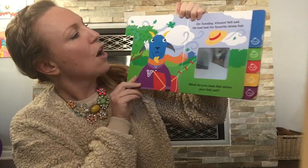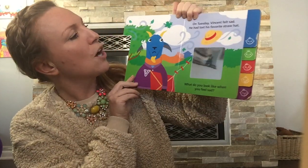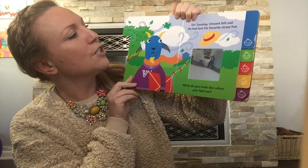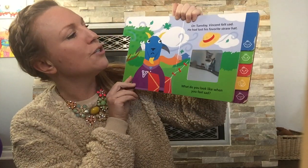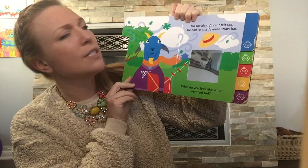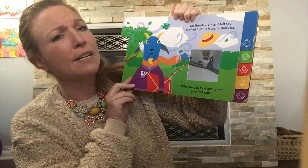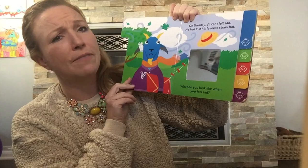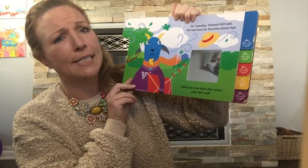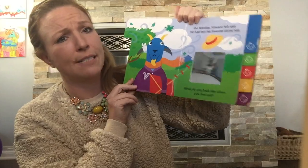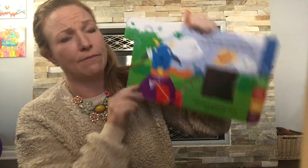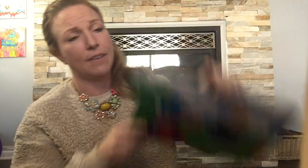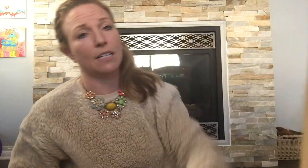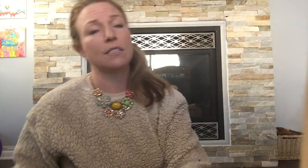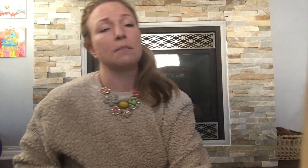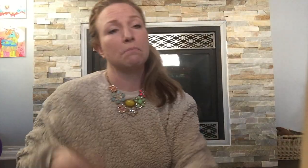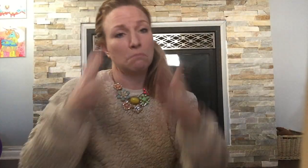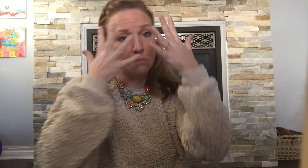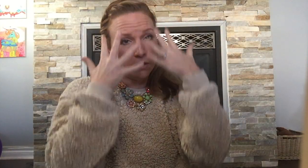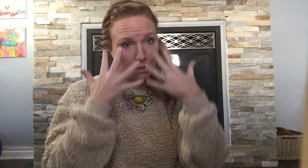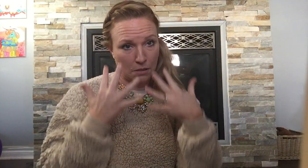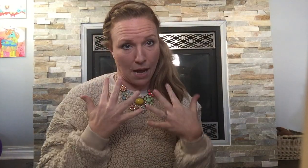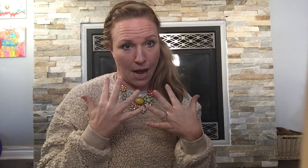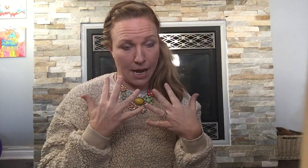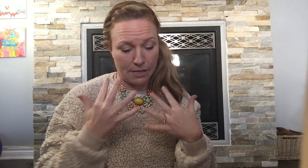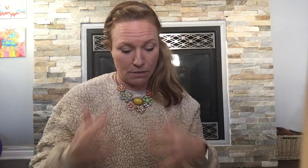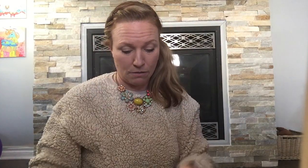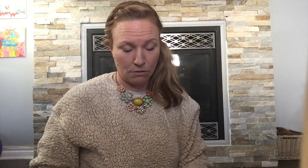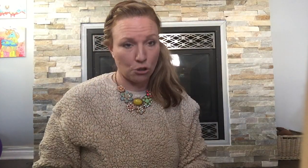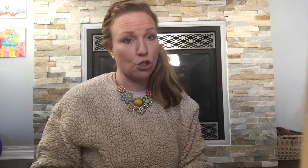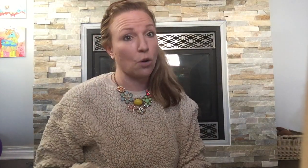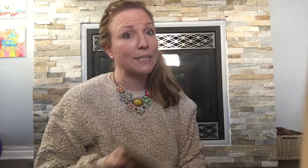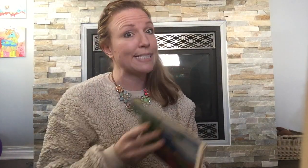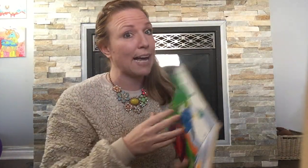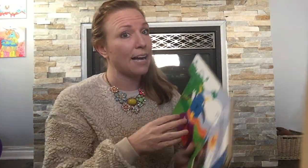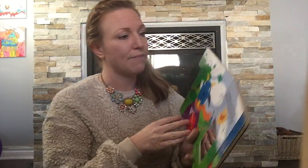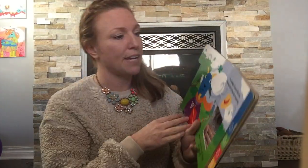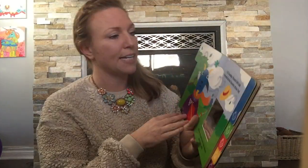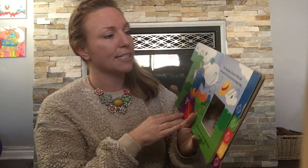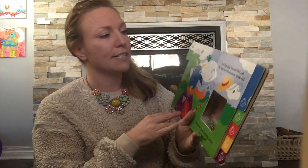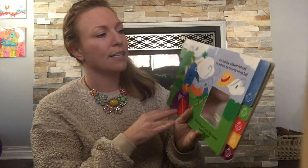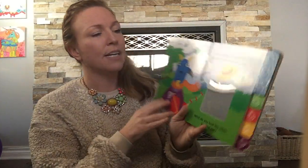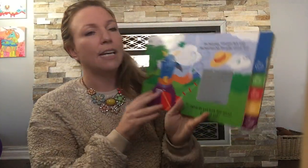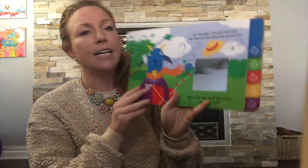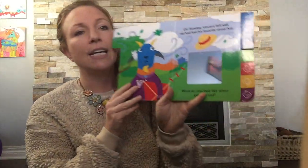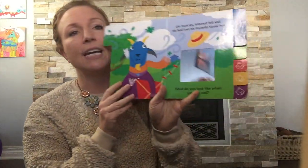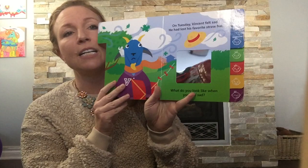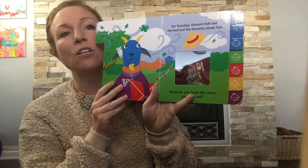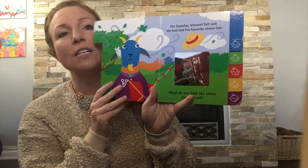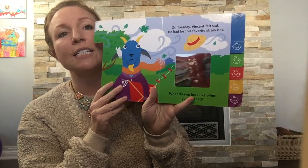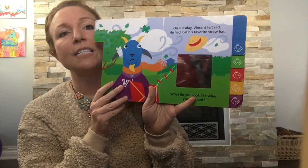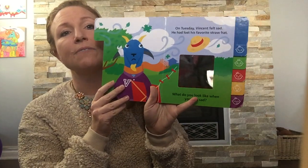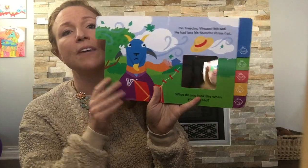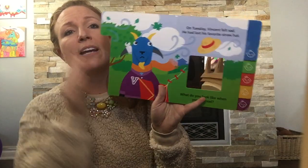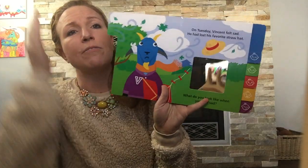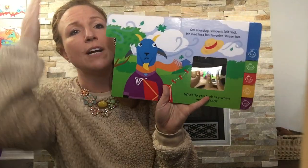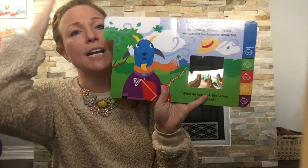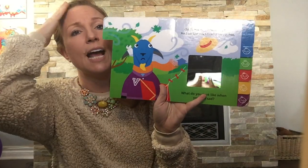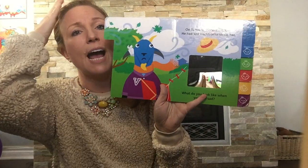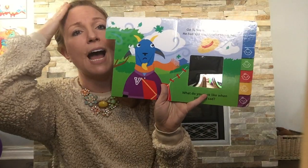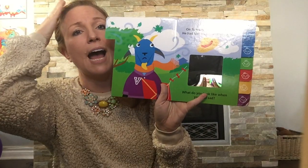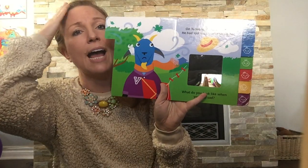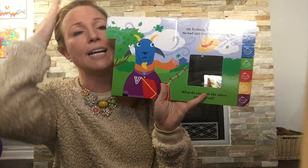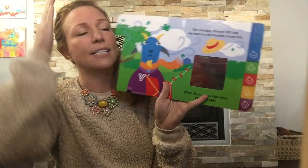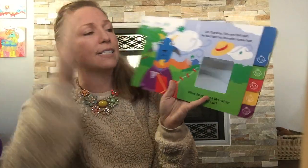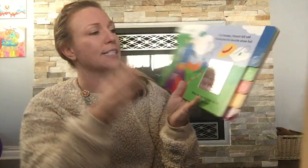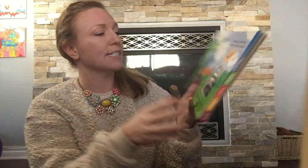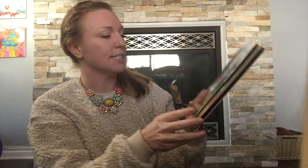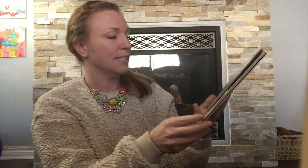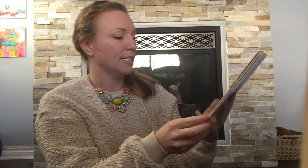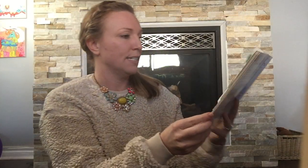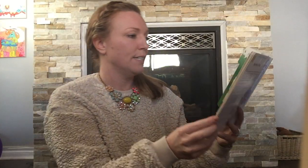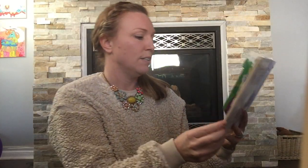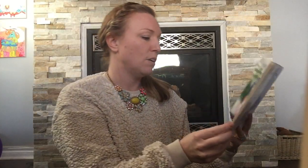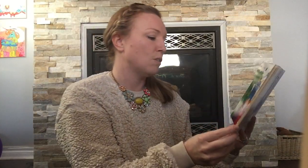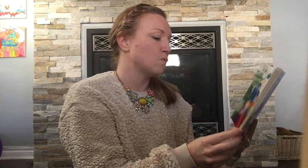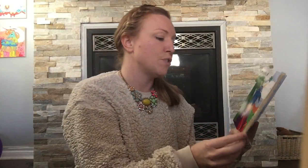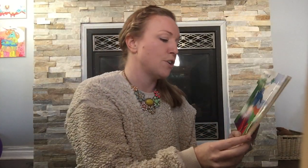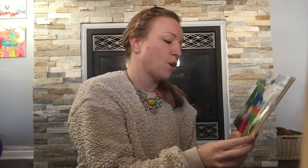On Tuesday, vincent felt SAD, show a sad face, he had lost his favorite HAT. Oh no!